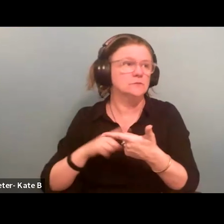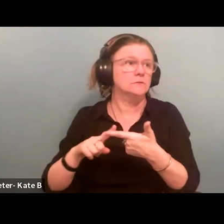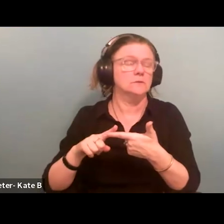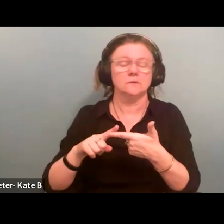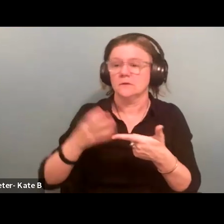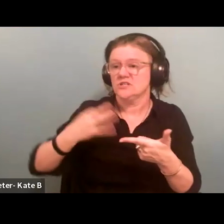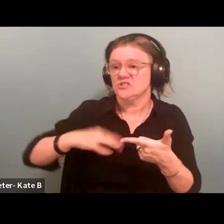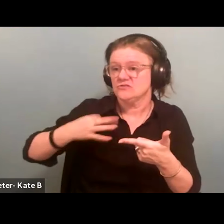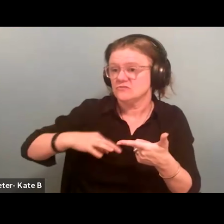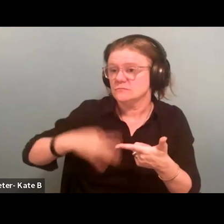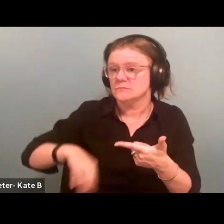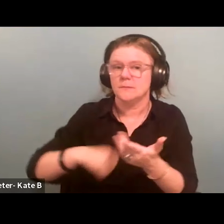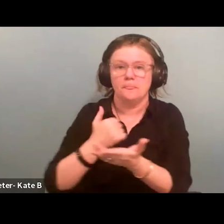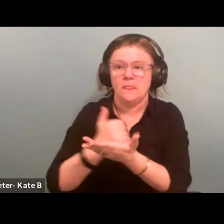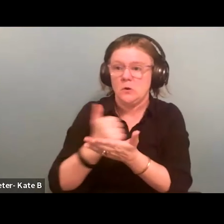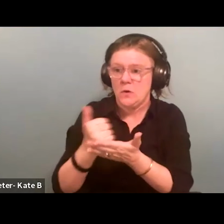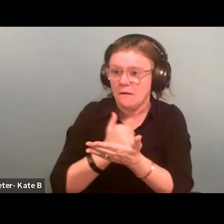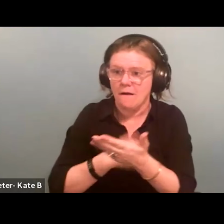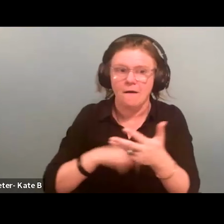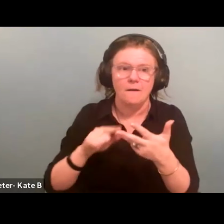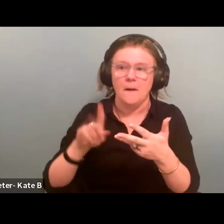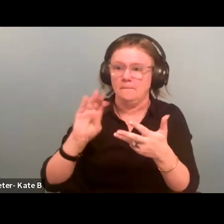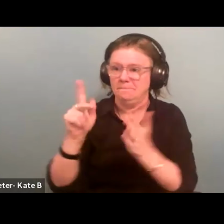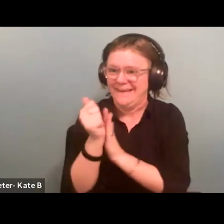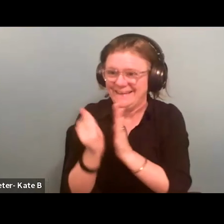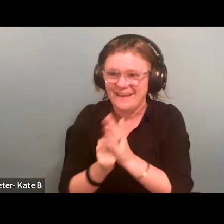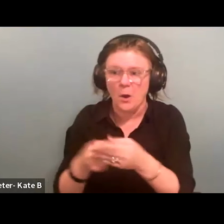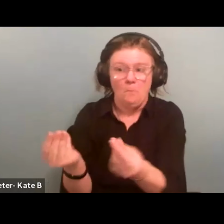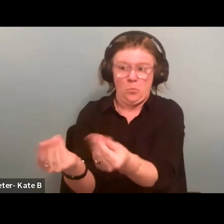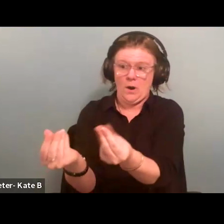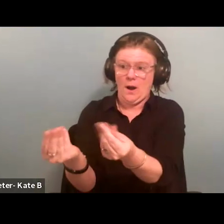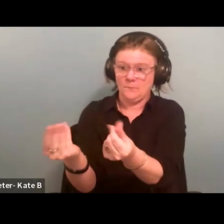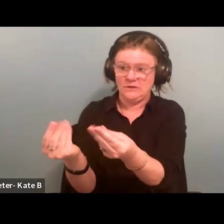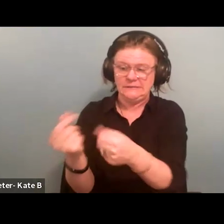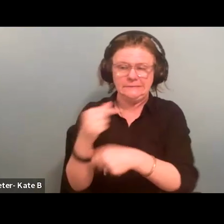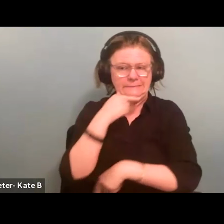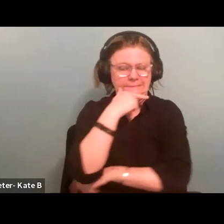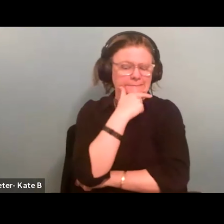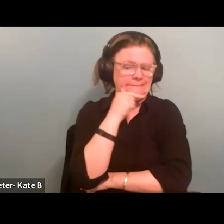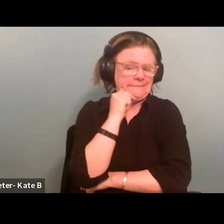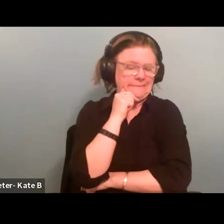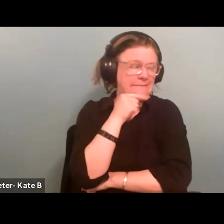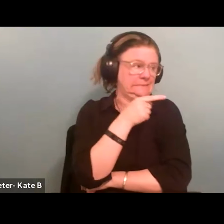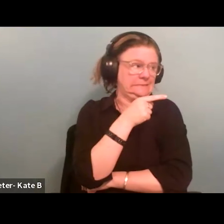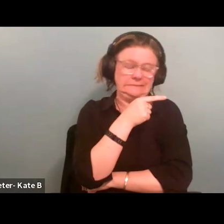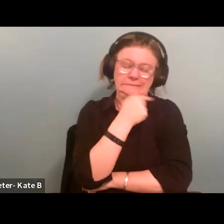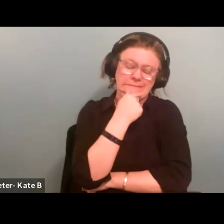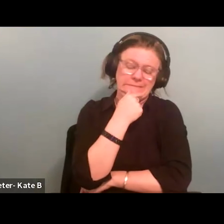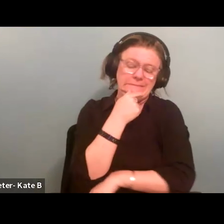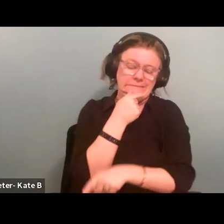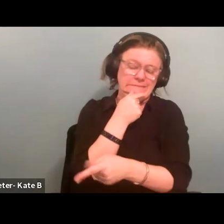assets in the bank, or property or something like that, and you feel they are being exploited as an older adult,